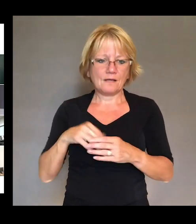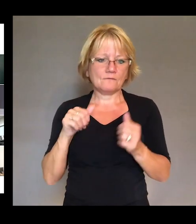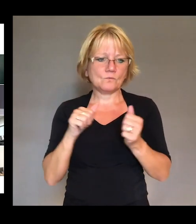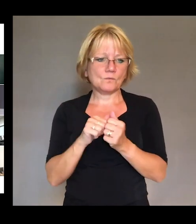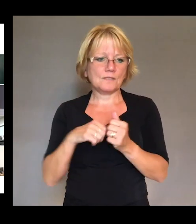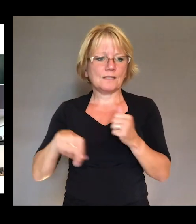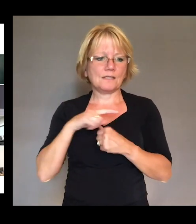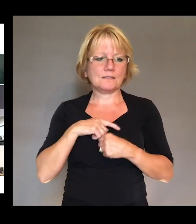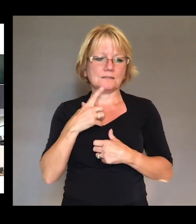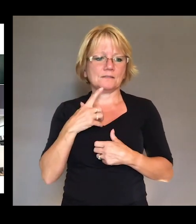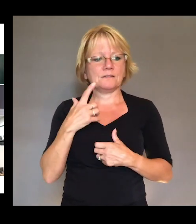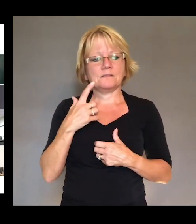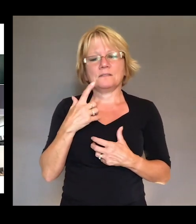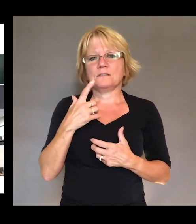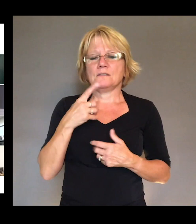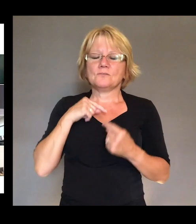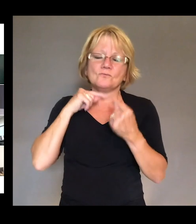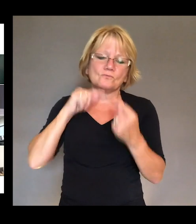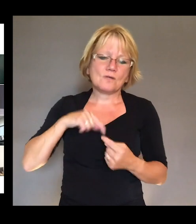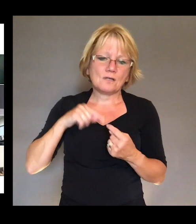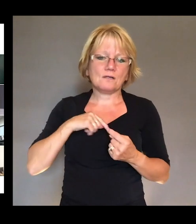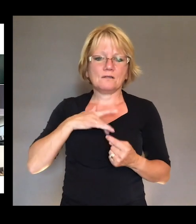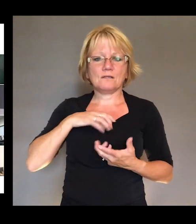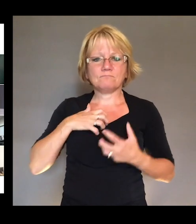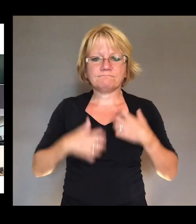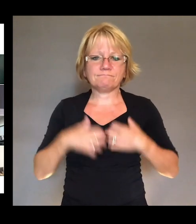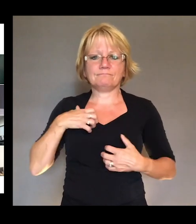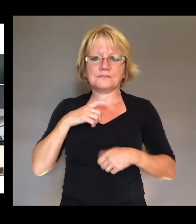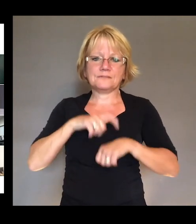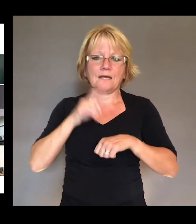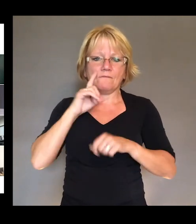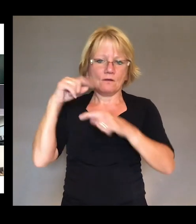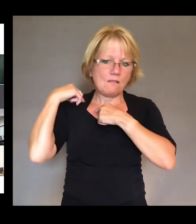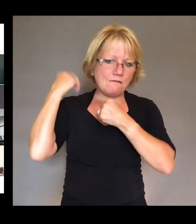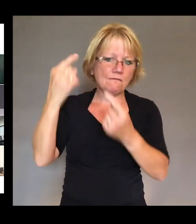in this soul wrenching existential struggle for a very long time.